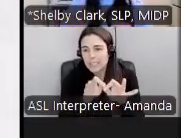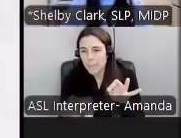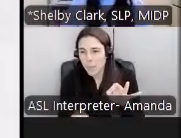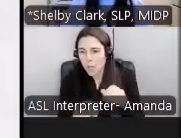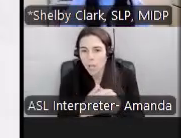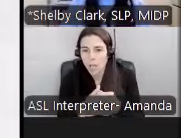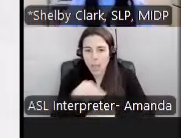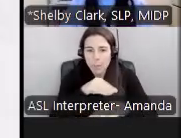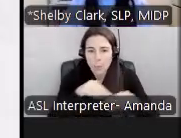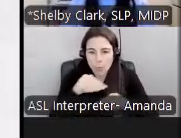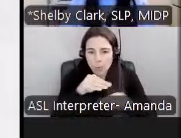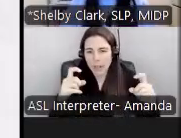just talked about.